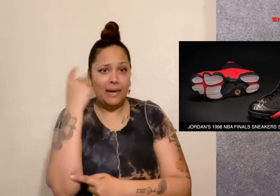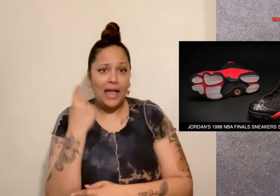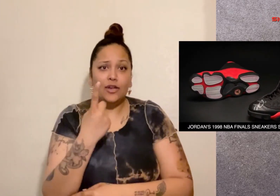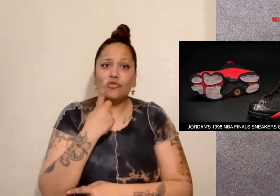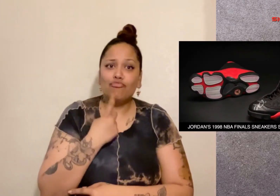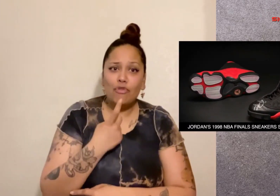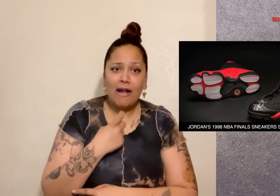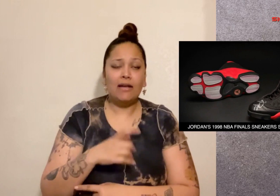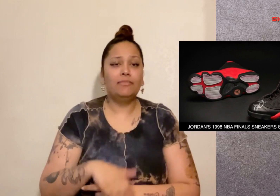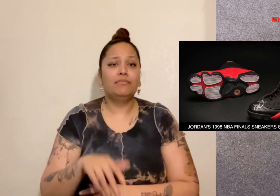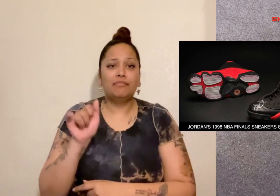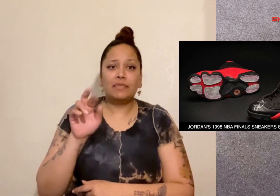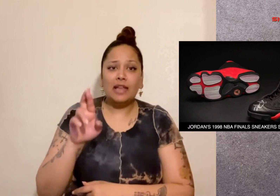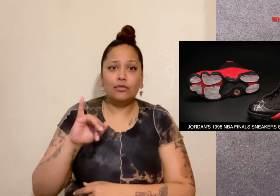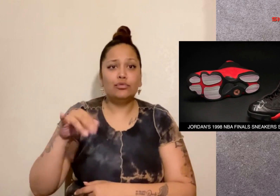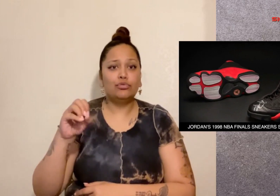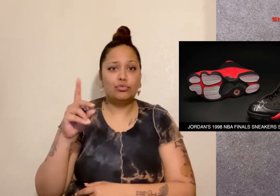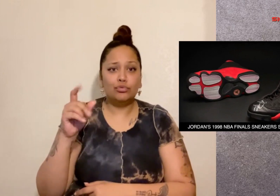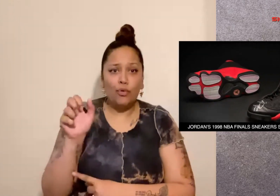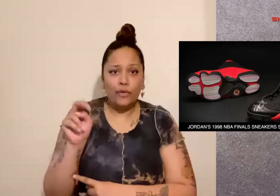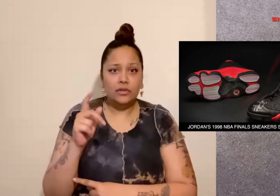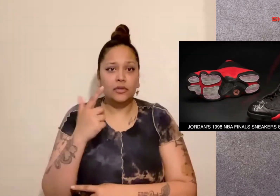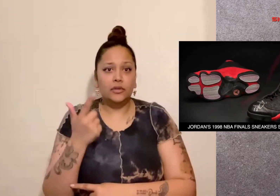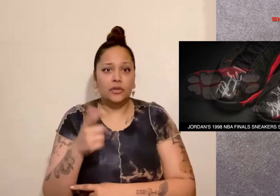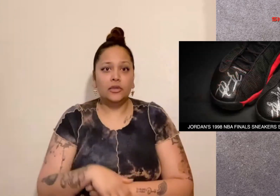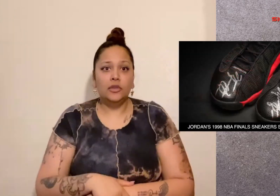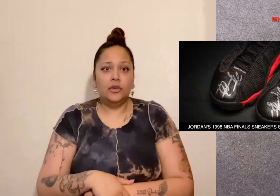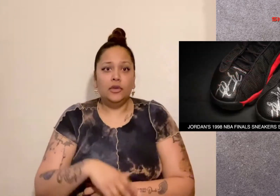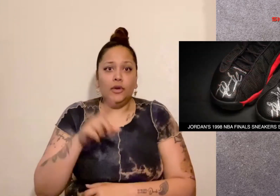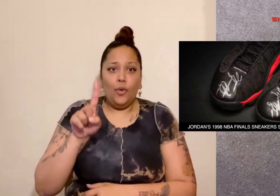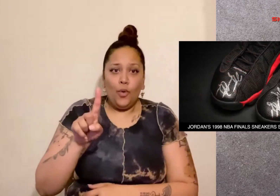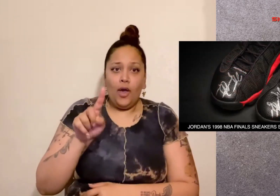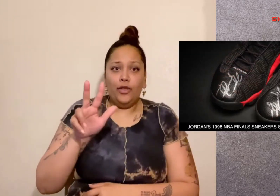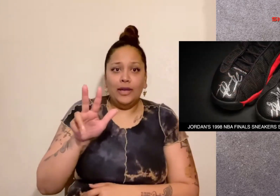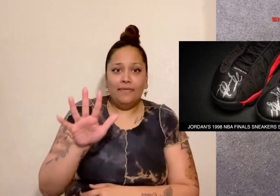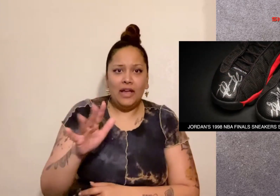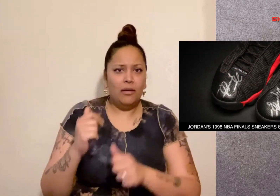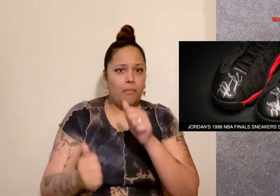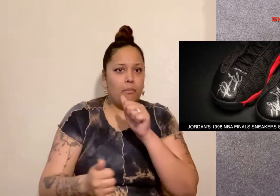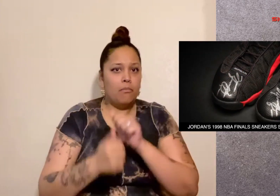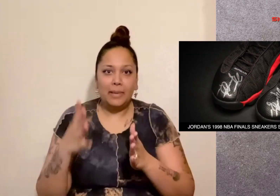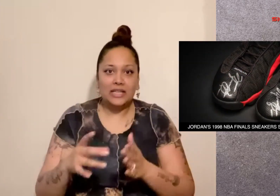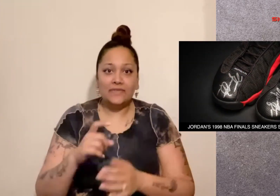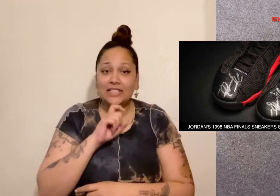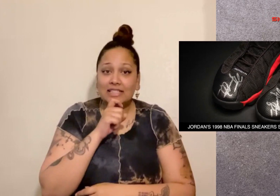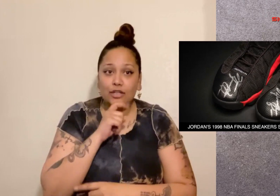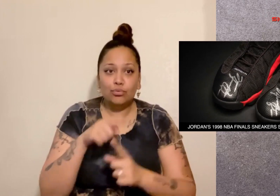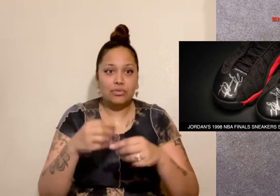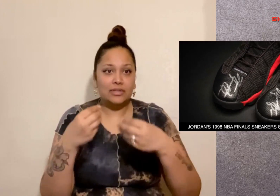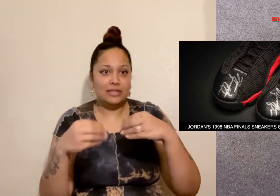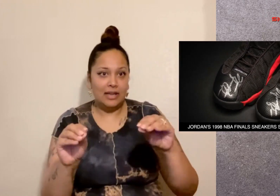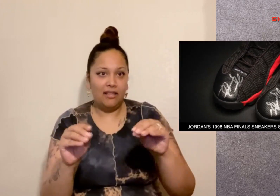the NBA legends black and red Air Jordan 13's are the most expensive sneakers ever to sell